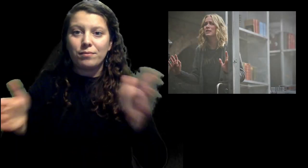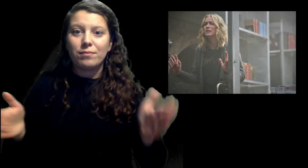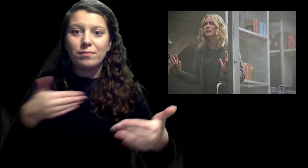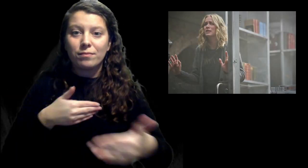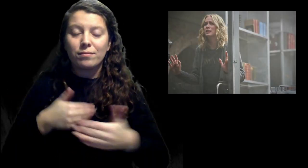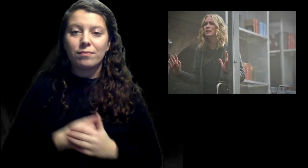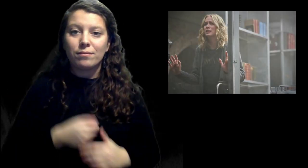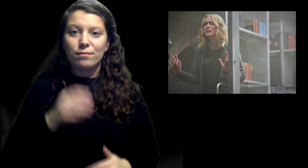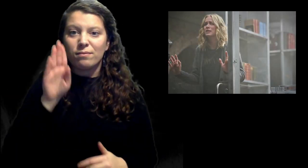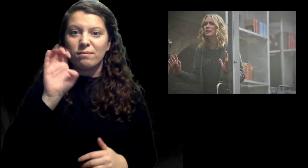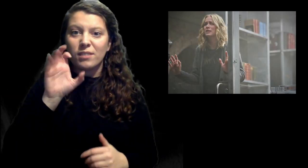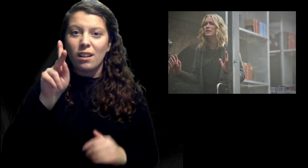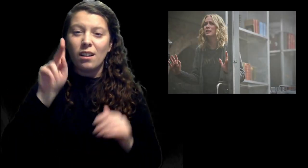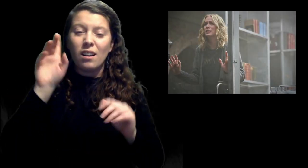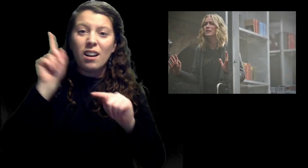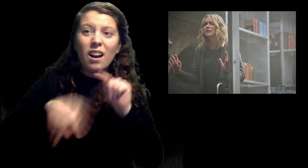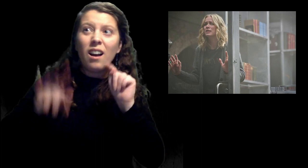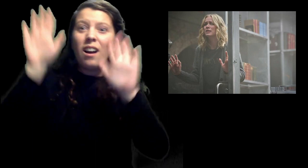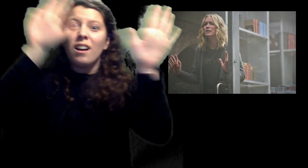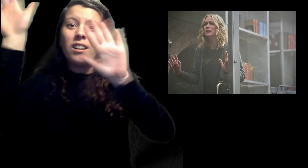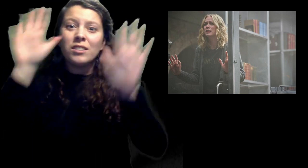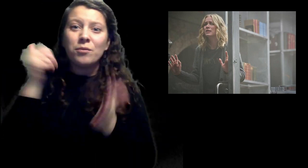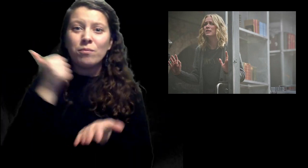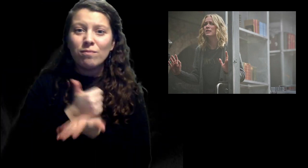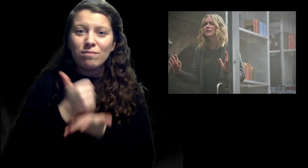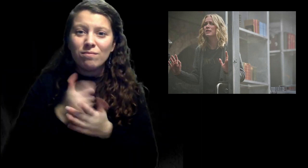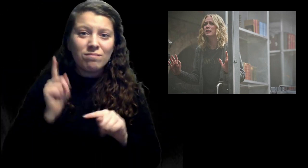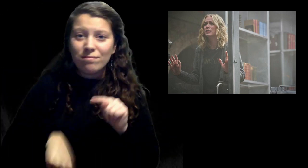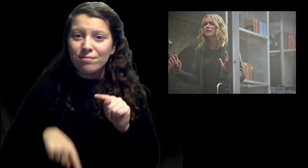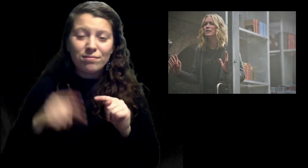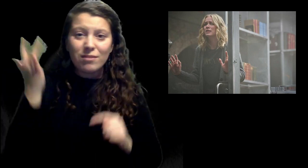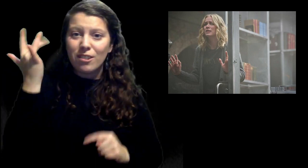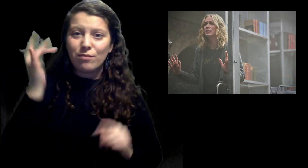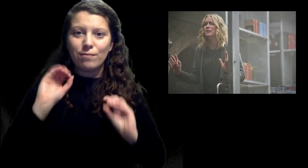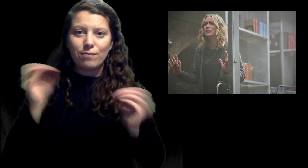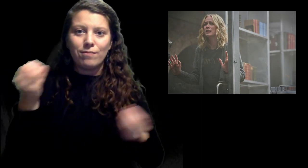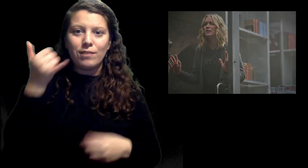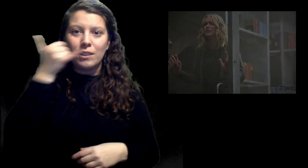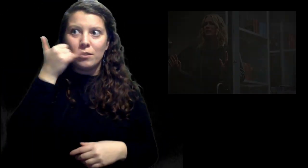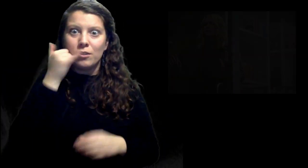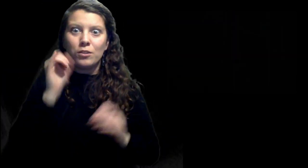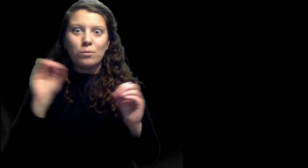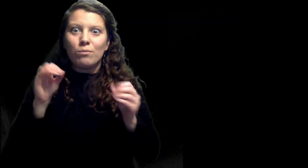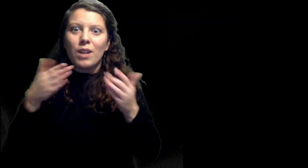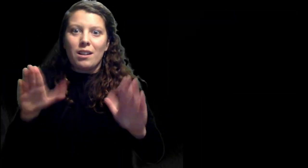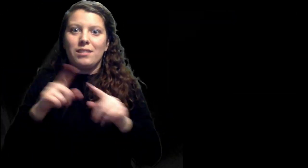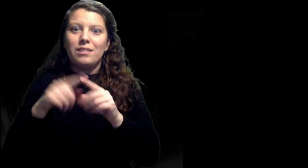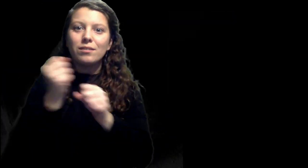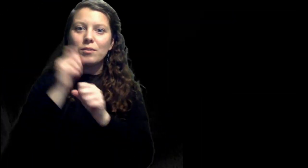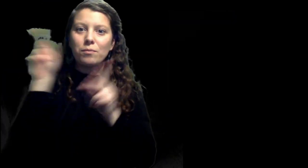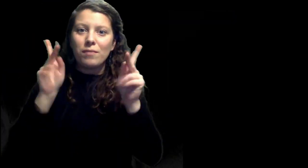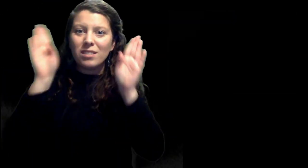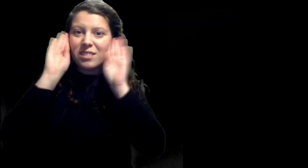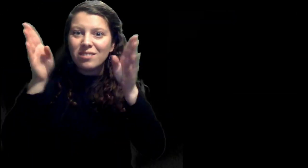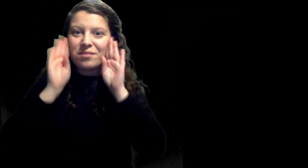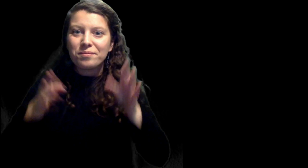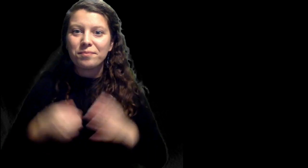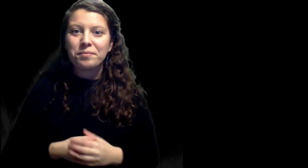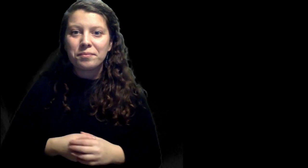Beck couldn't ask for help because she didn't have a phone, or any way of getting people's attention.